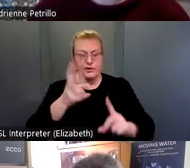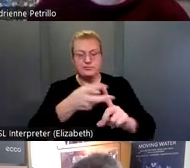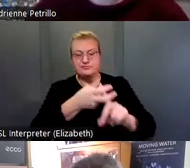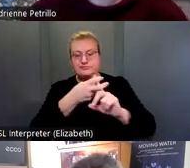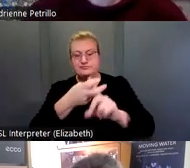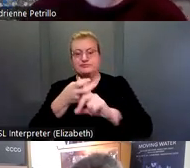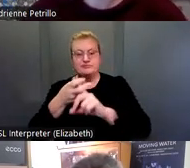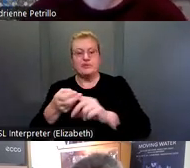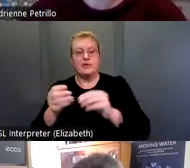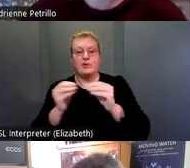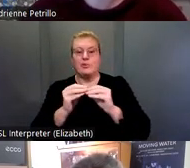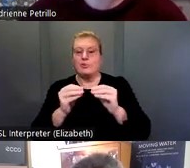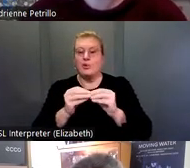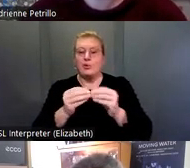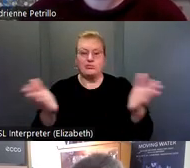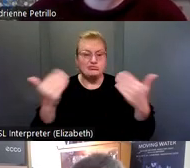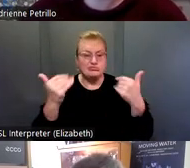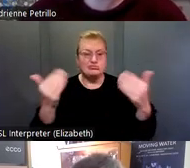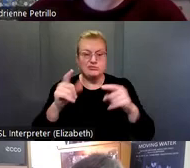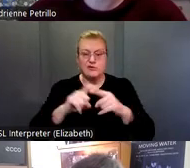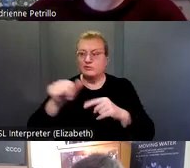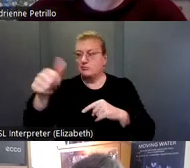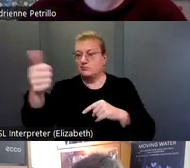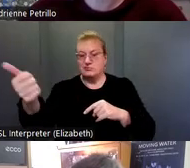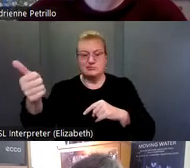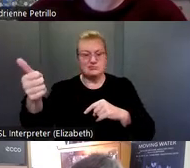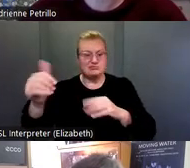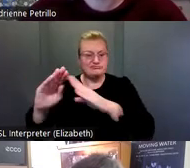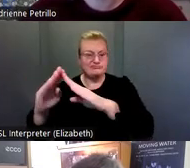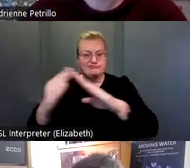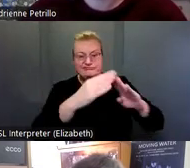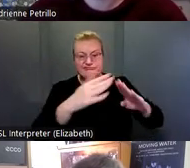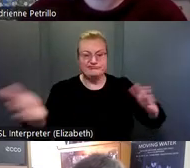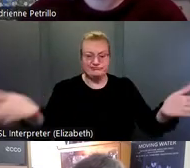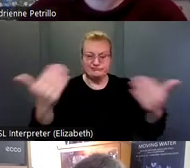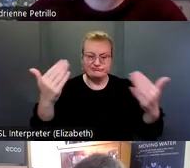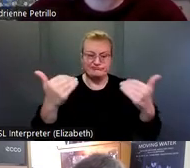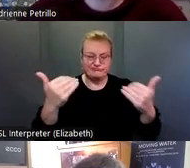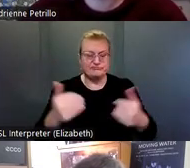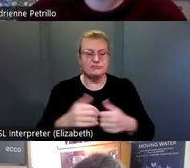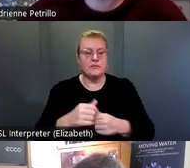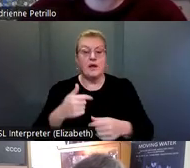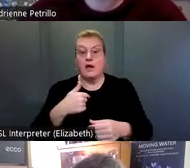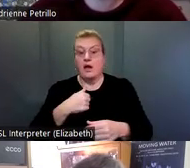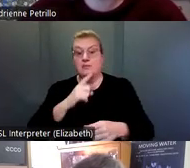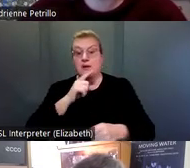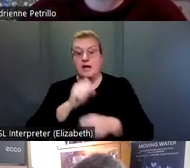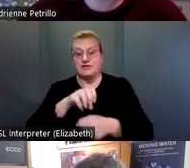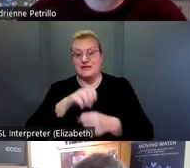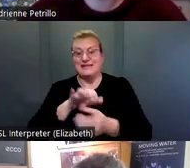trying to get people from off campus onto campus. But I'm actually housed in the academic side,